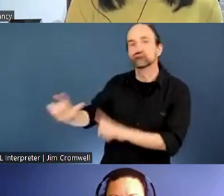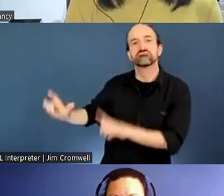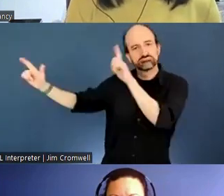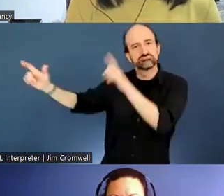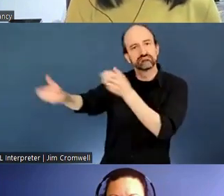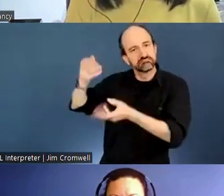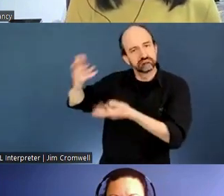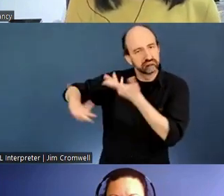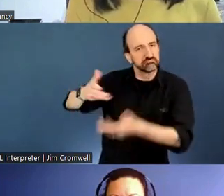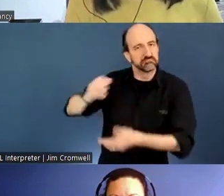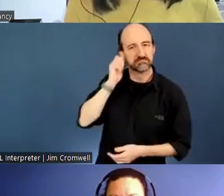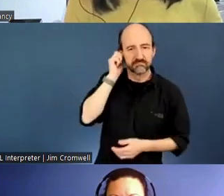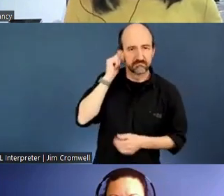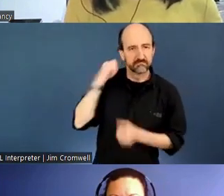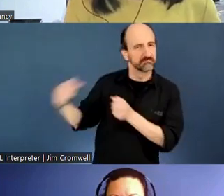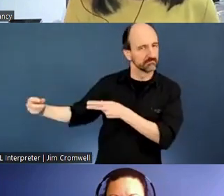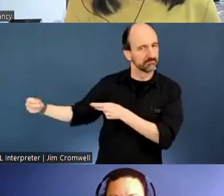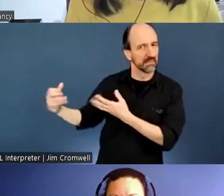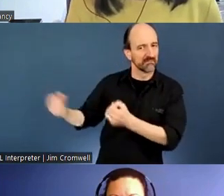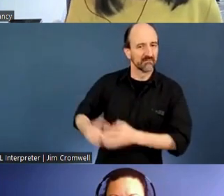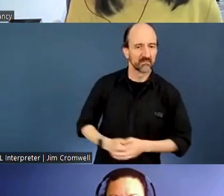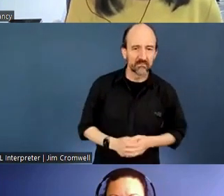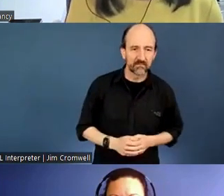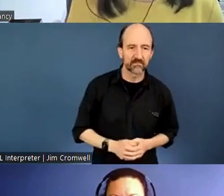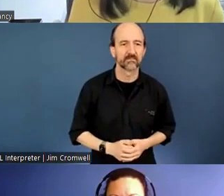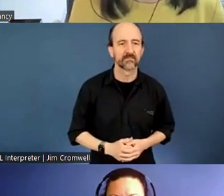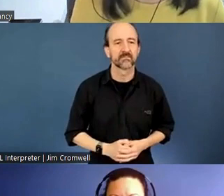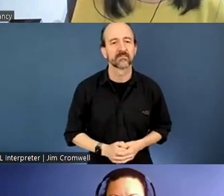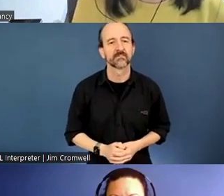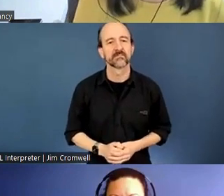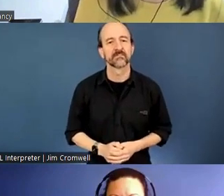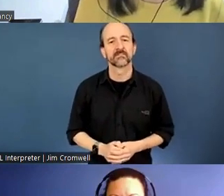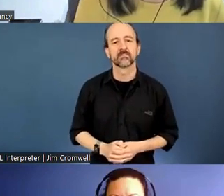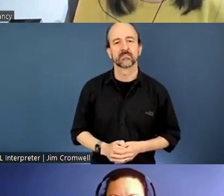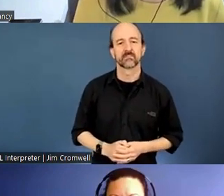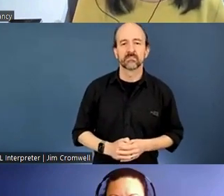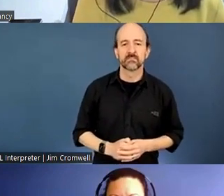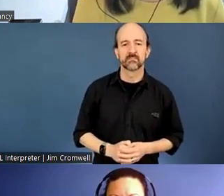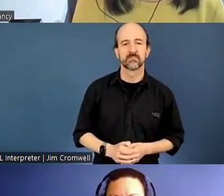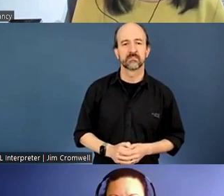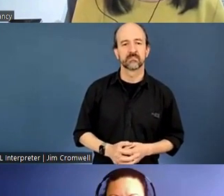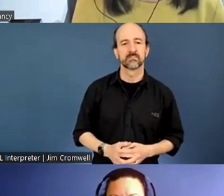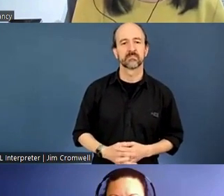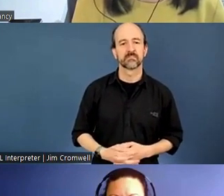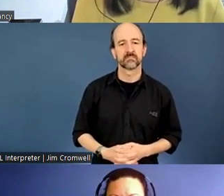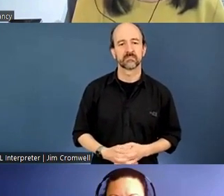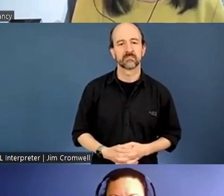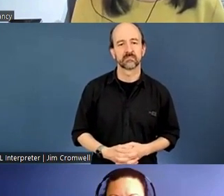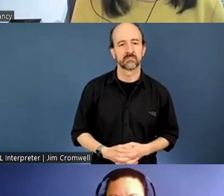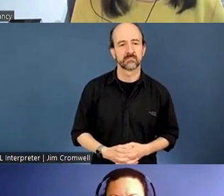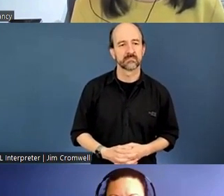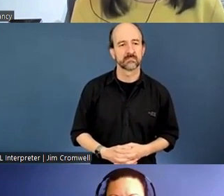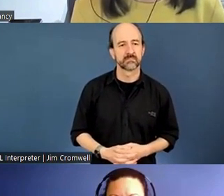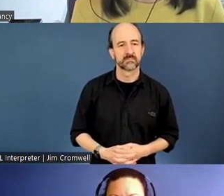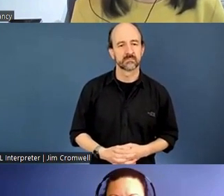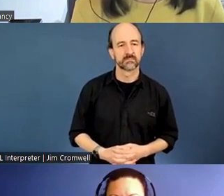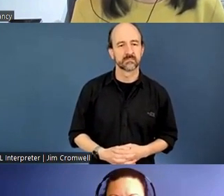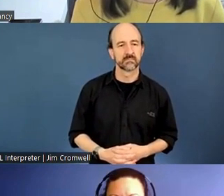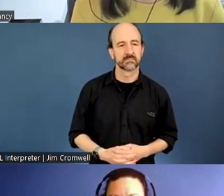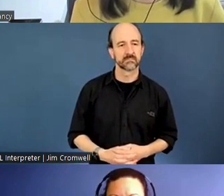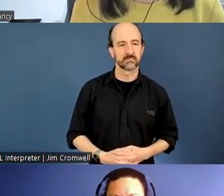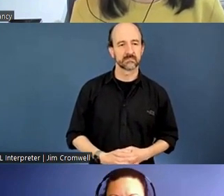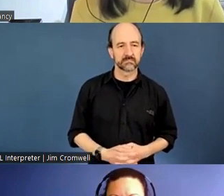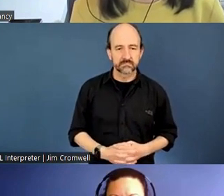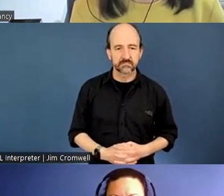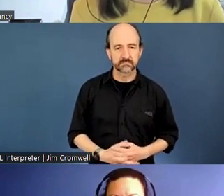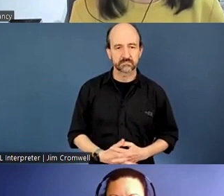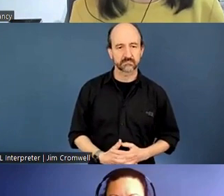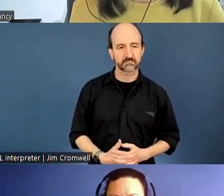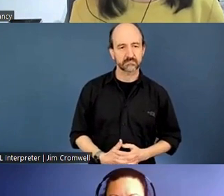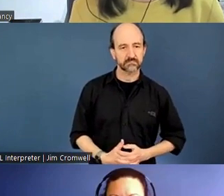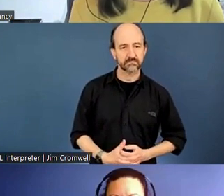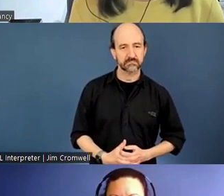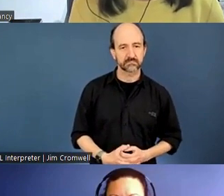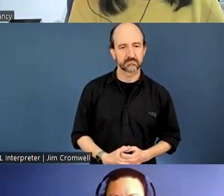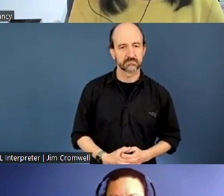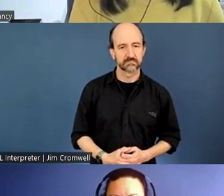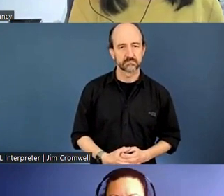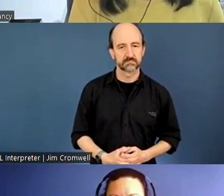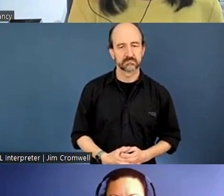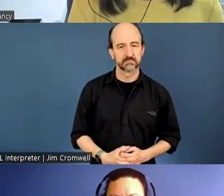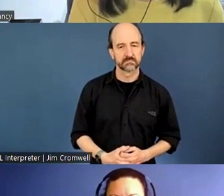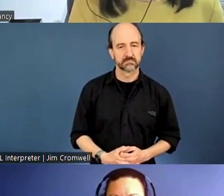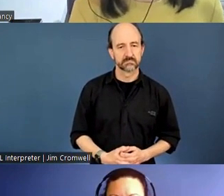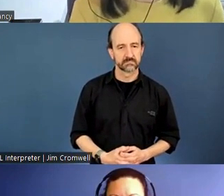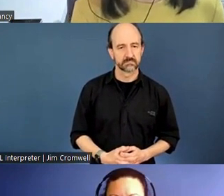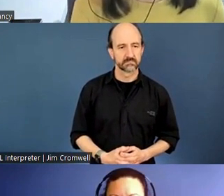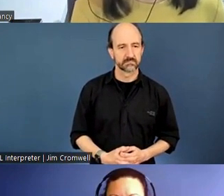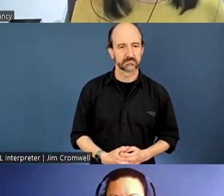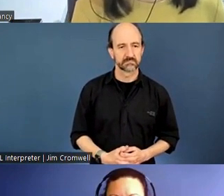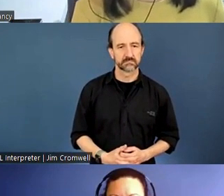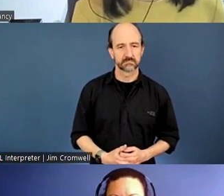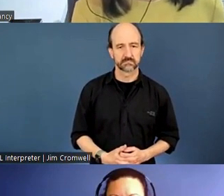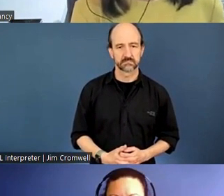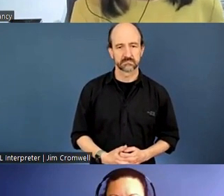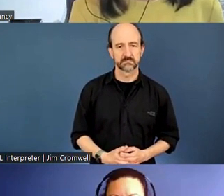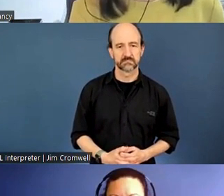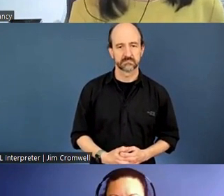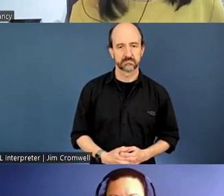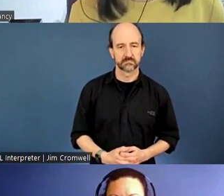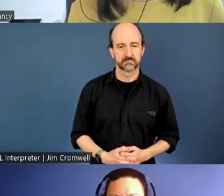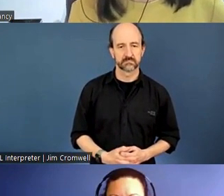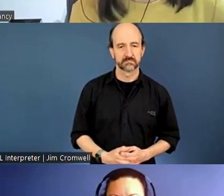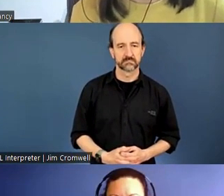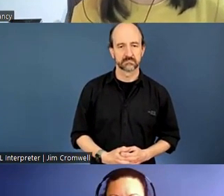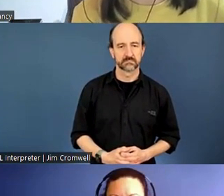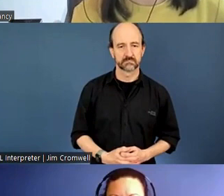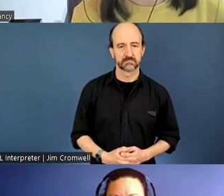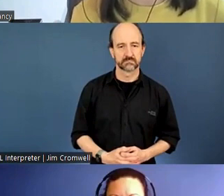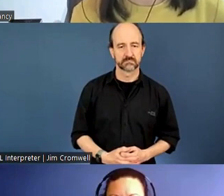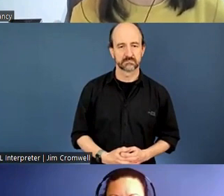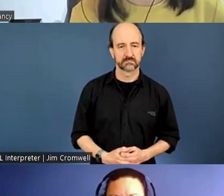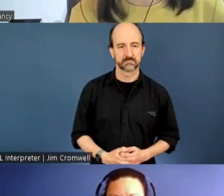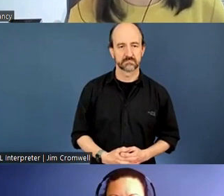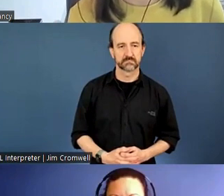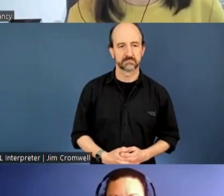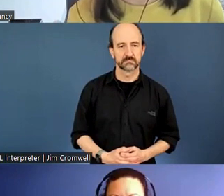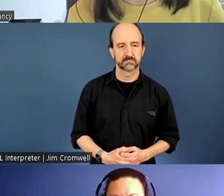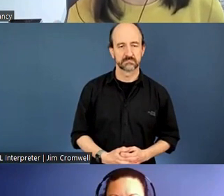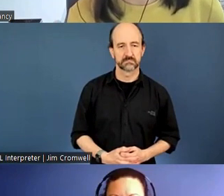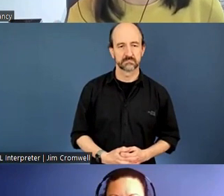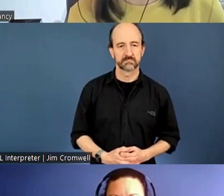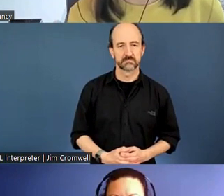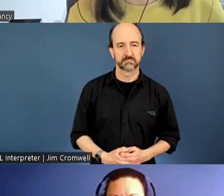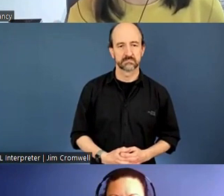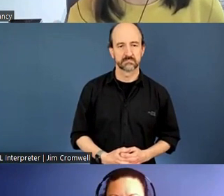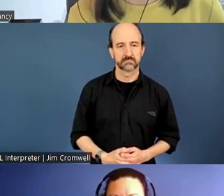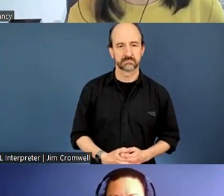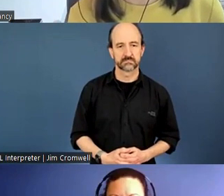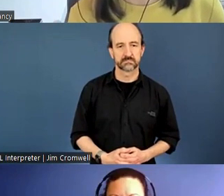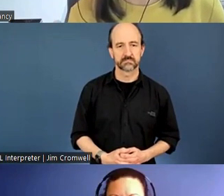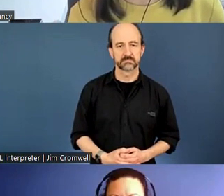they have learned. >>: